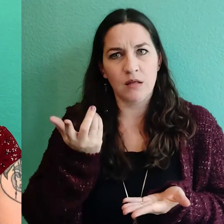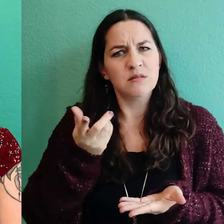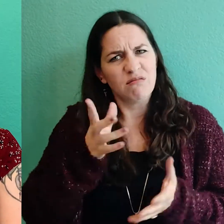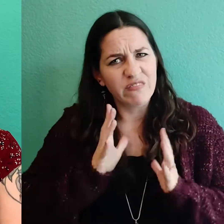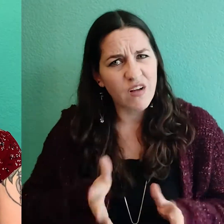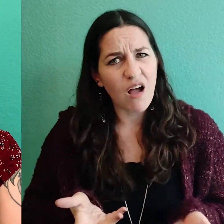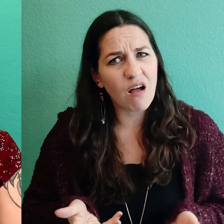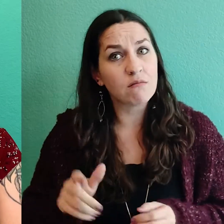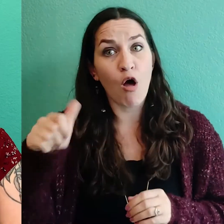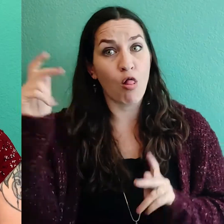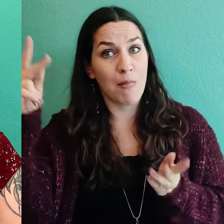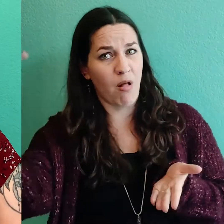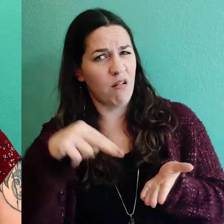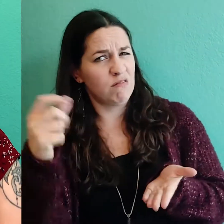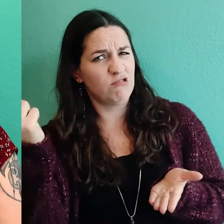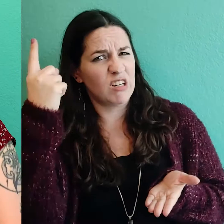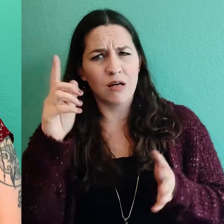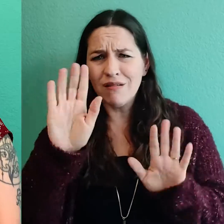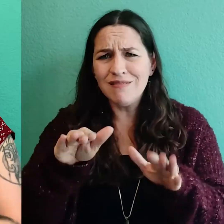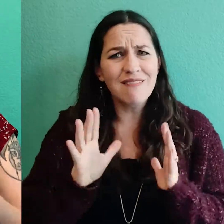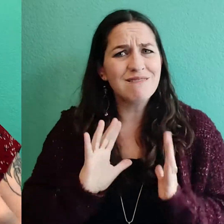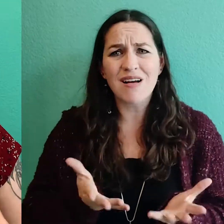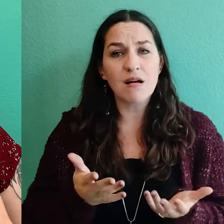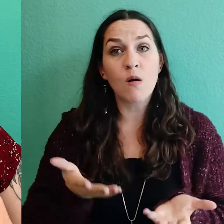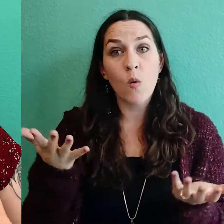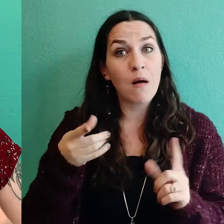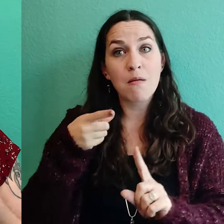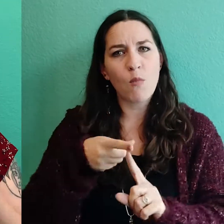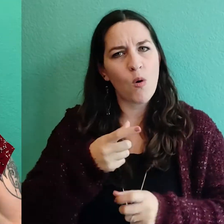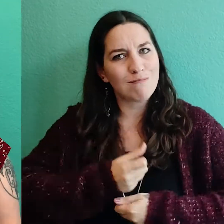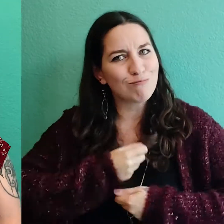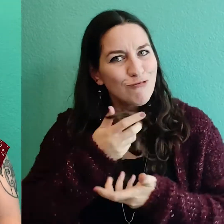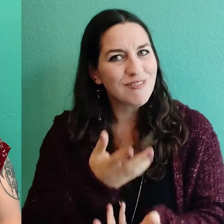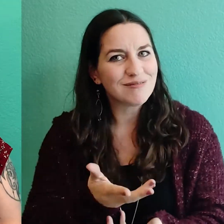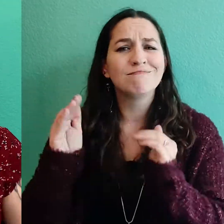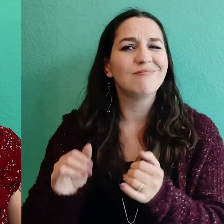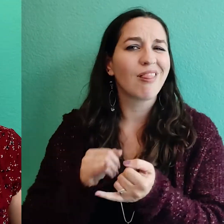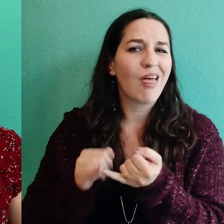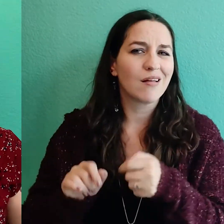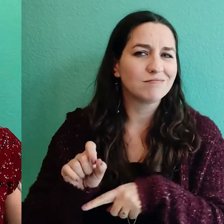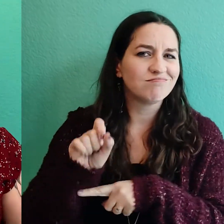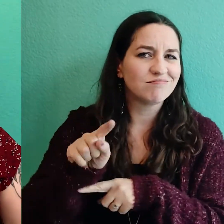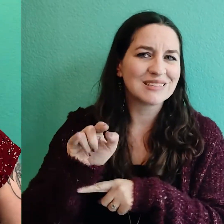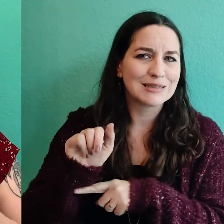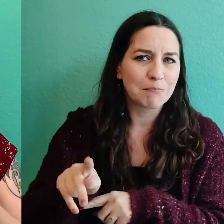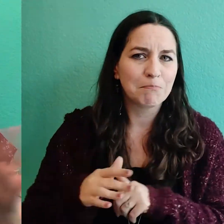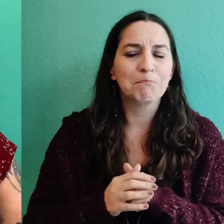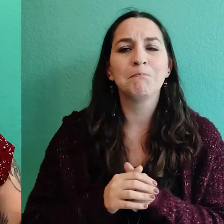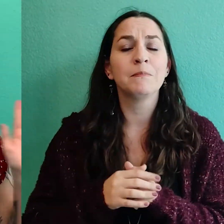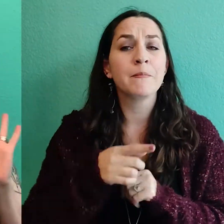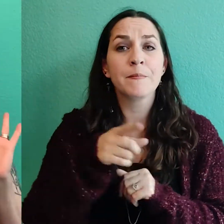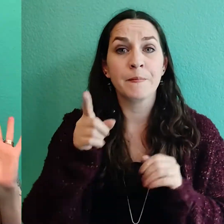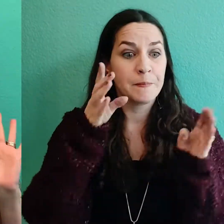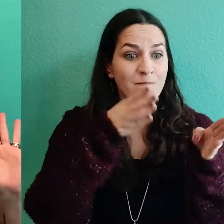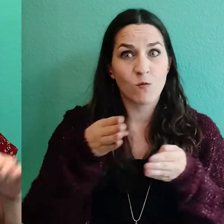doesn't have to make sense to you. All it has to do is express. And my last tip is to release the details.